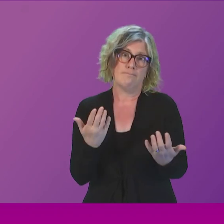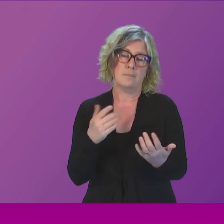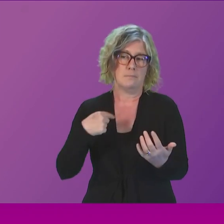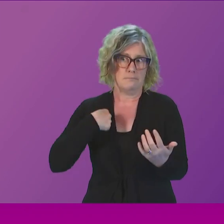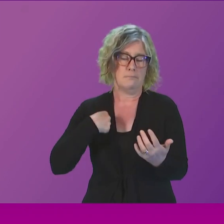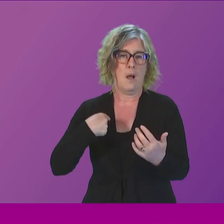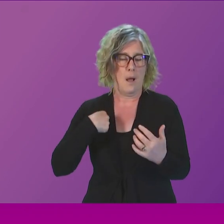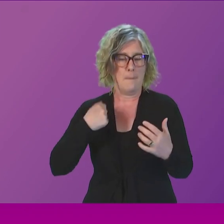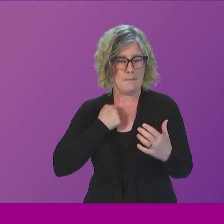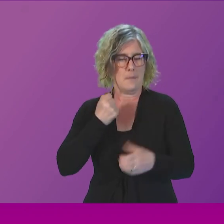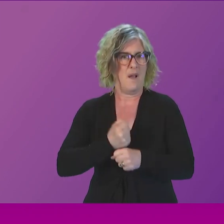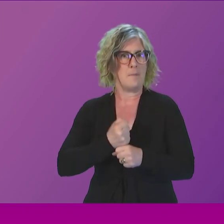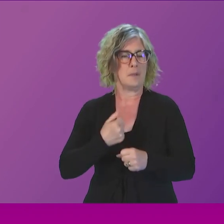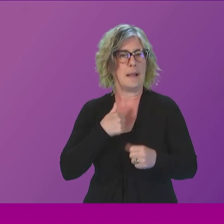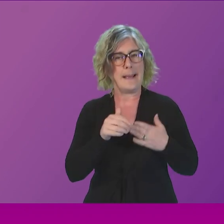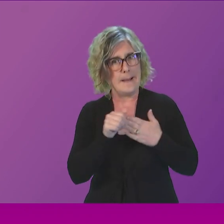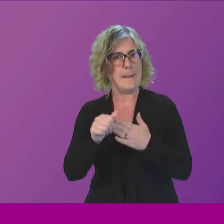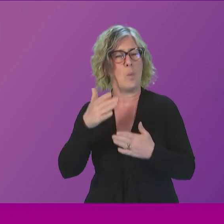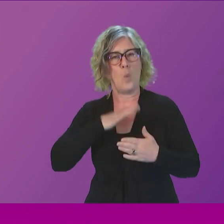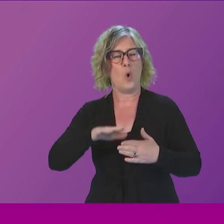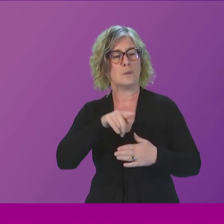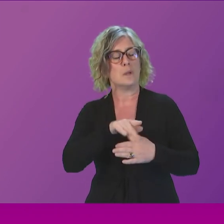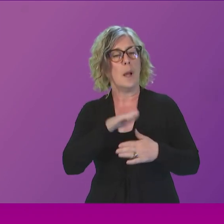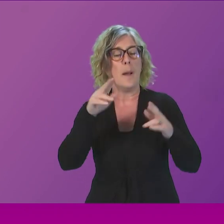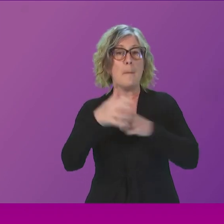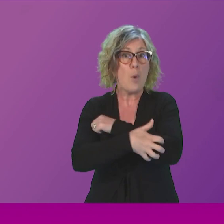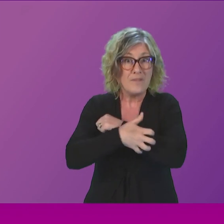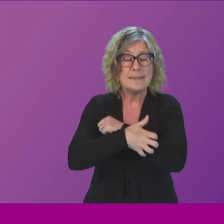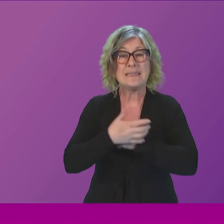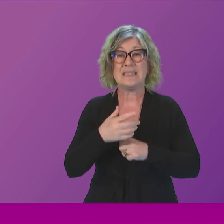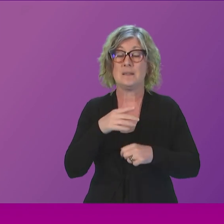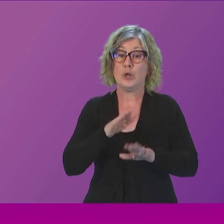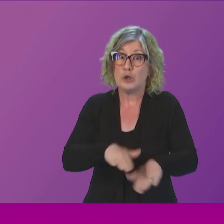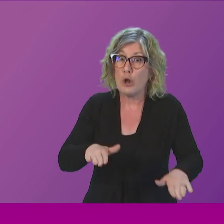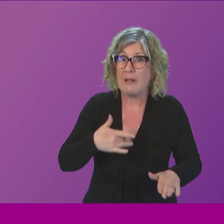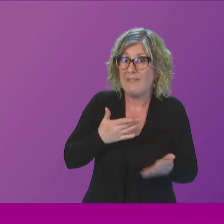that I lead will be reducing poverty, including child poverty in particular, building on the